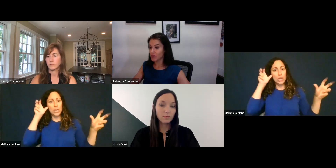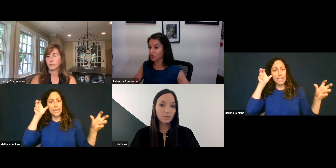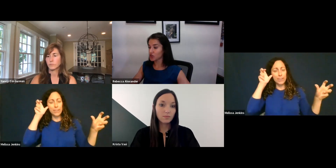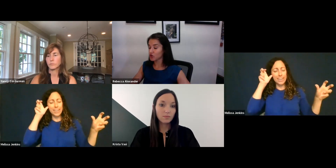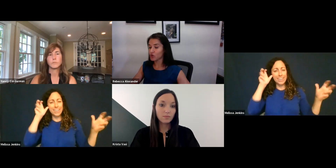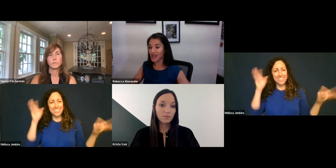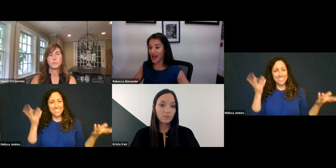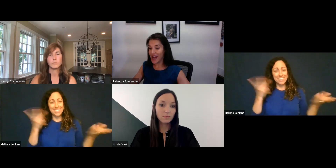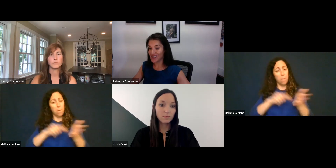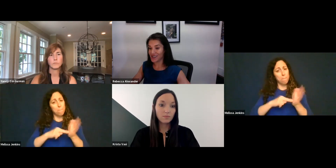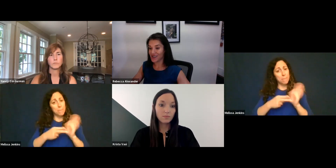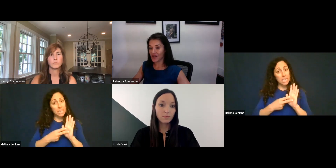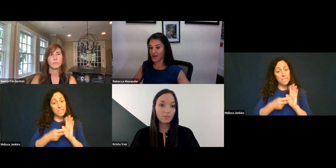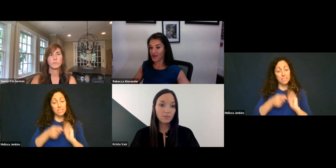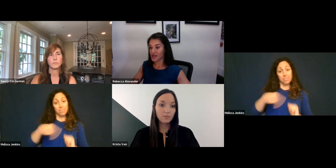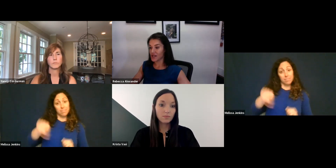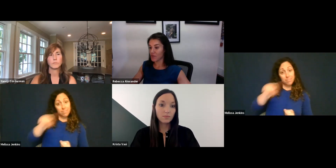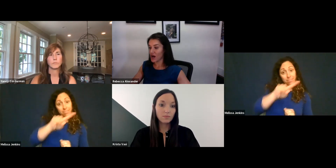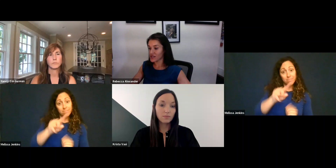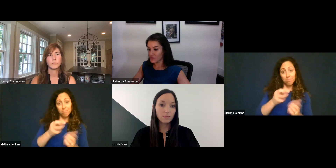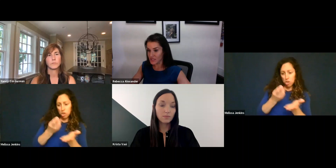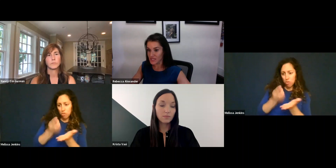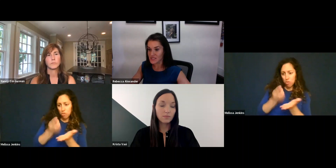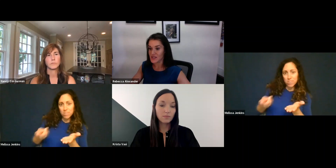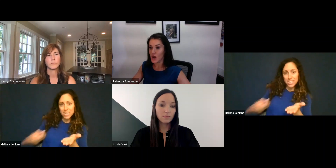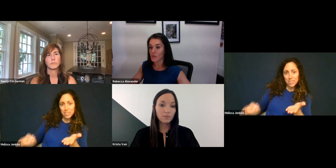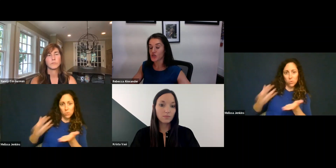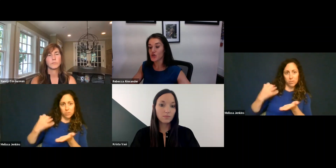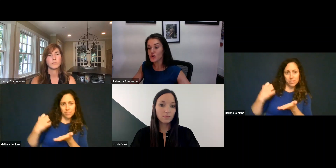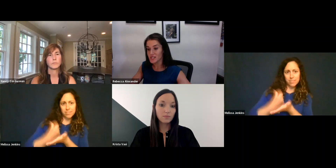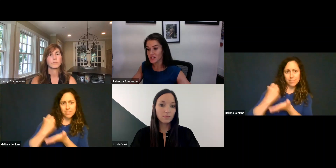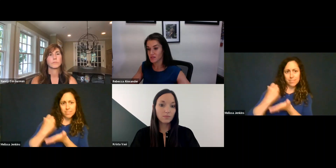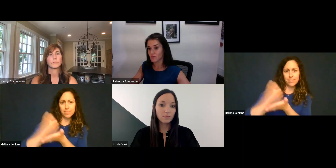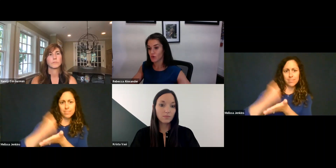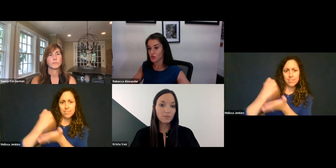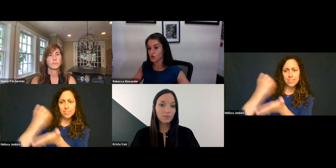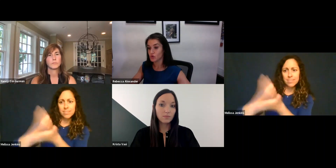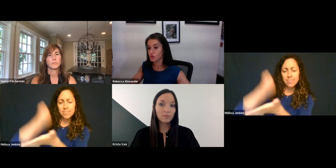able to create the possibilities and the opportunities for you